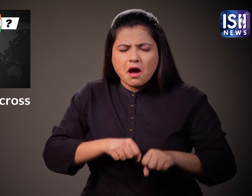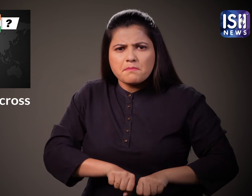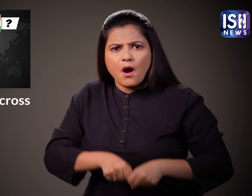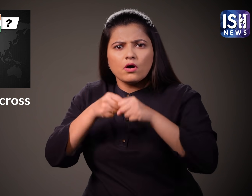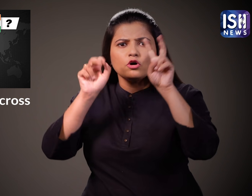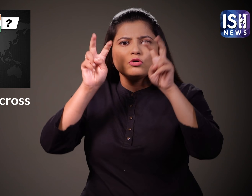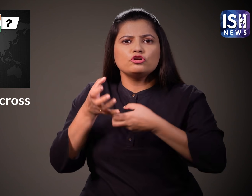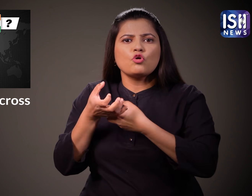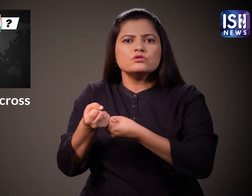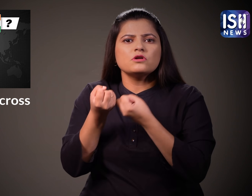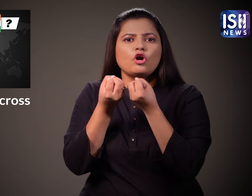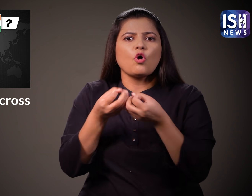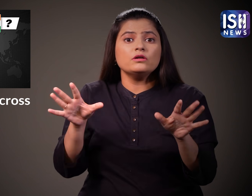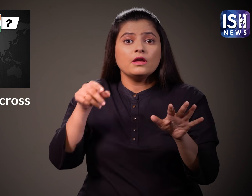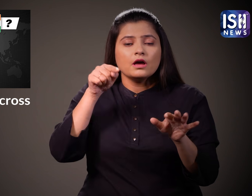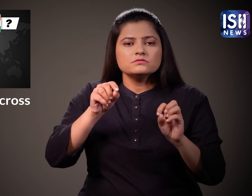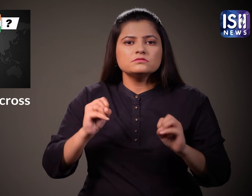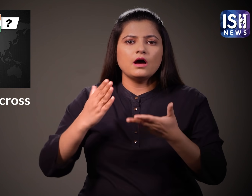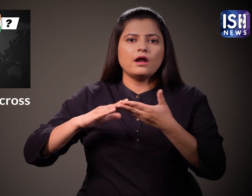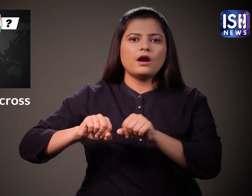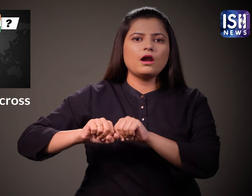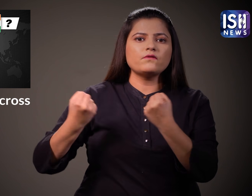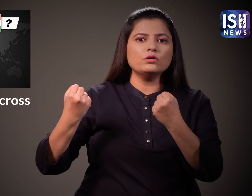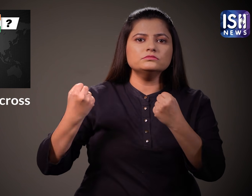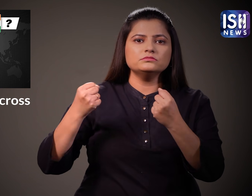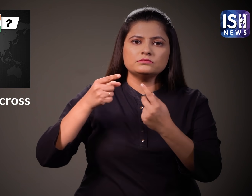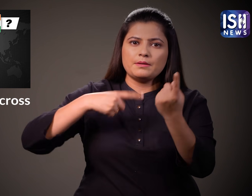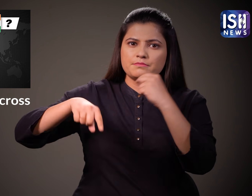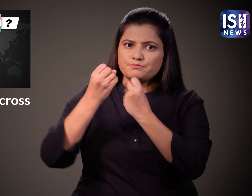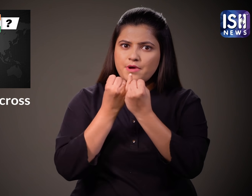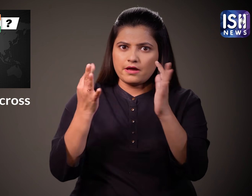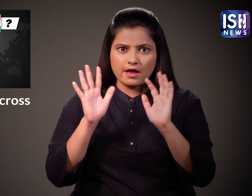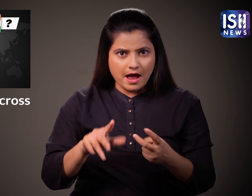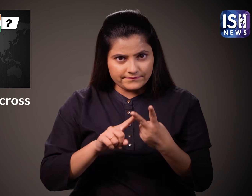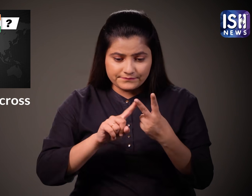This lead to loss of trust and divorce.